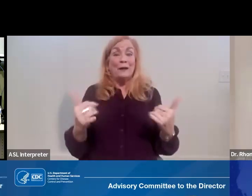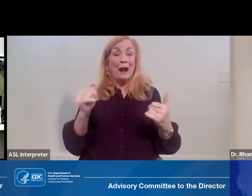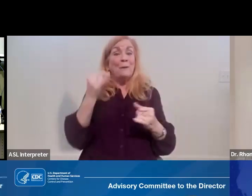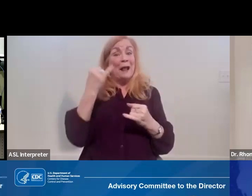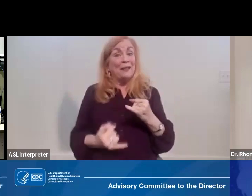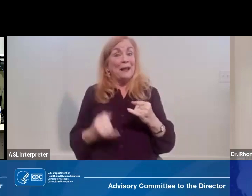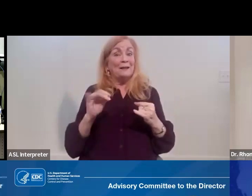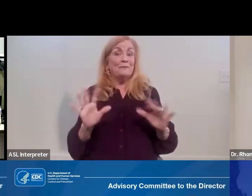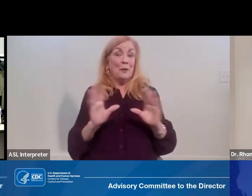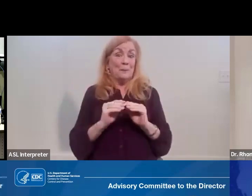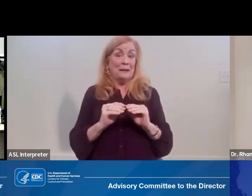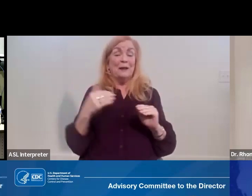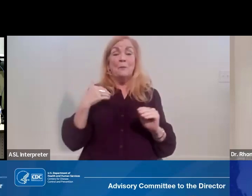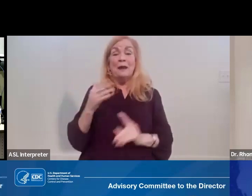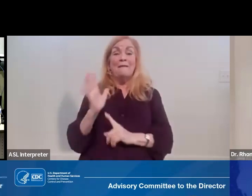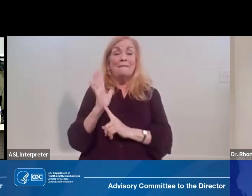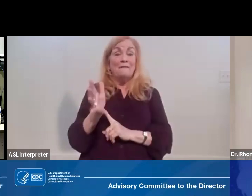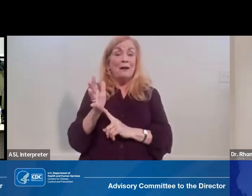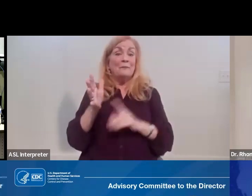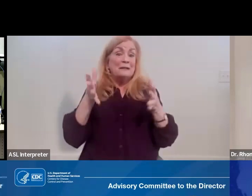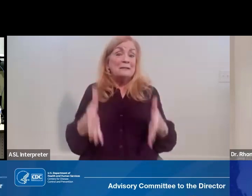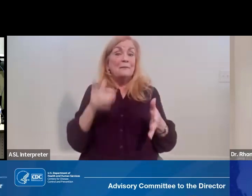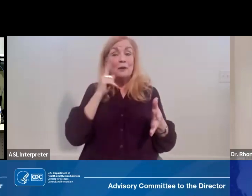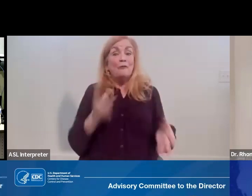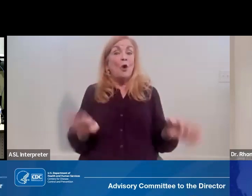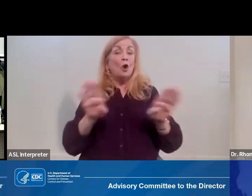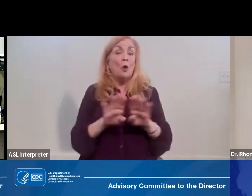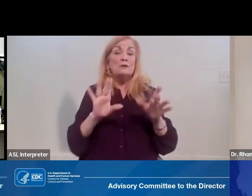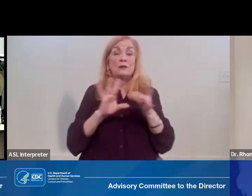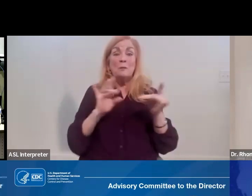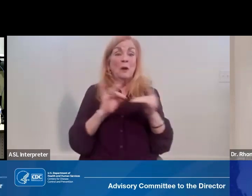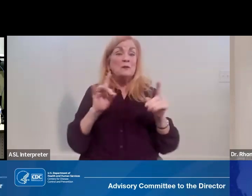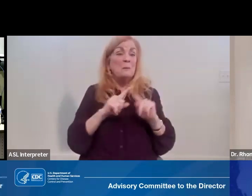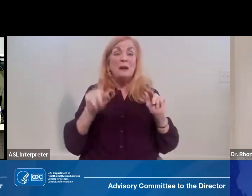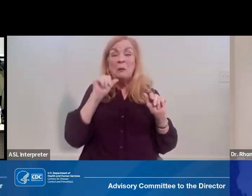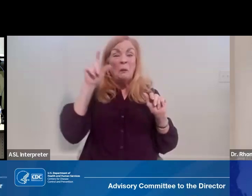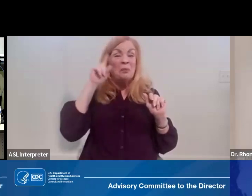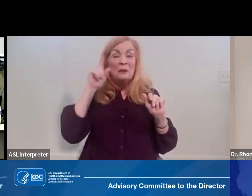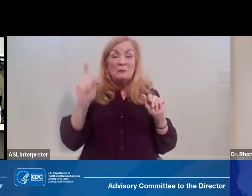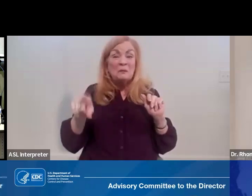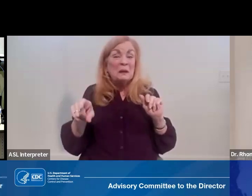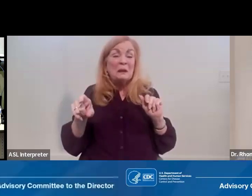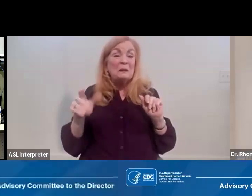We have five minutes for closing remarks, which I don't think we're going to take unless you talk for four. Okay. She needs to.